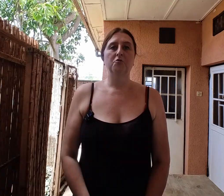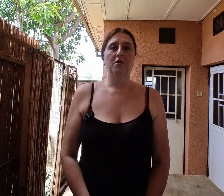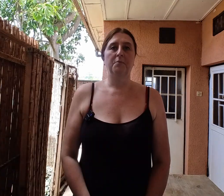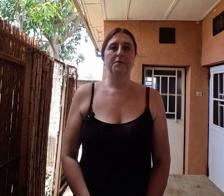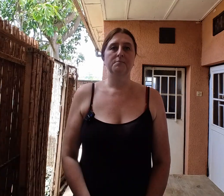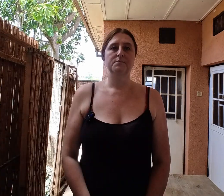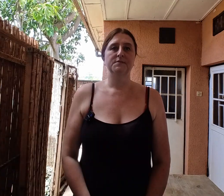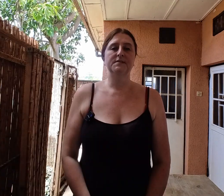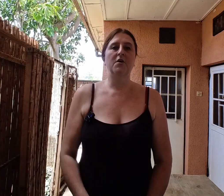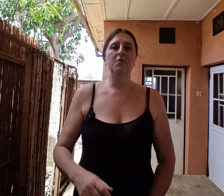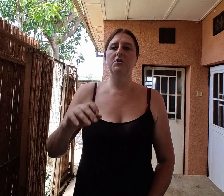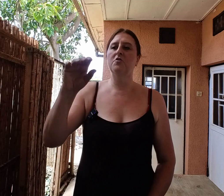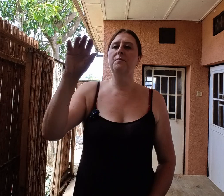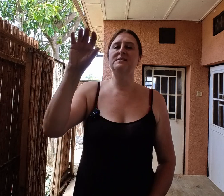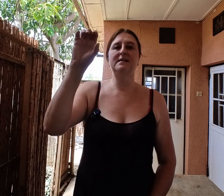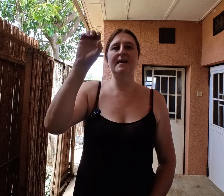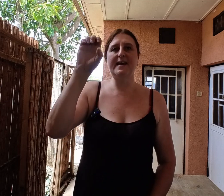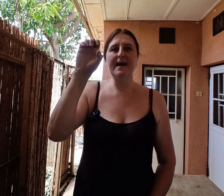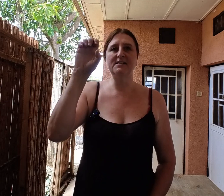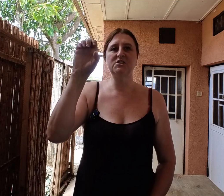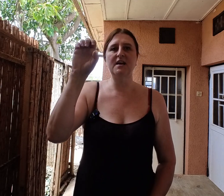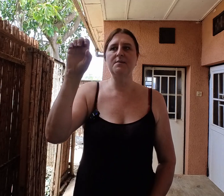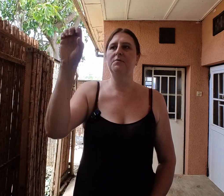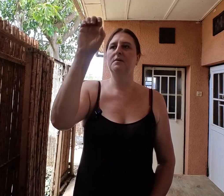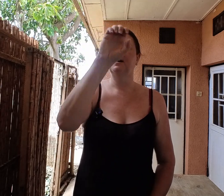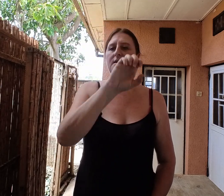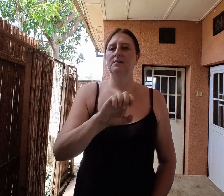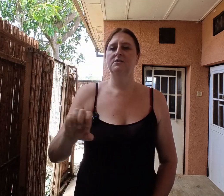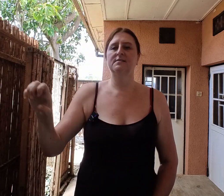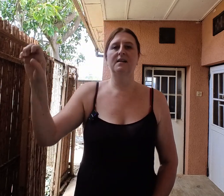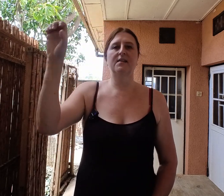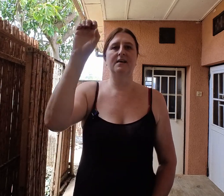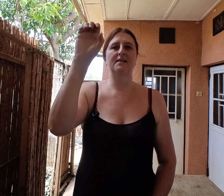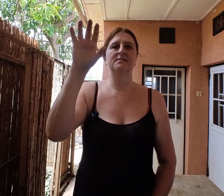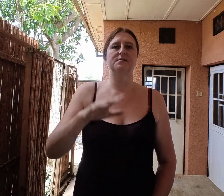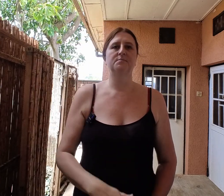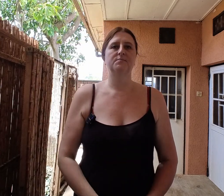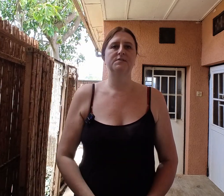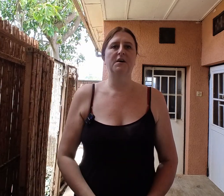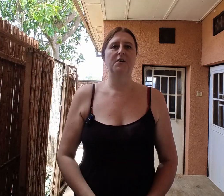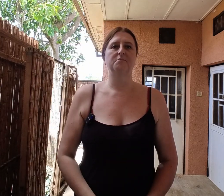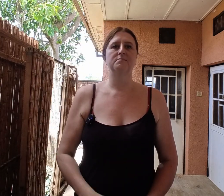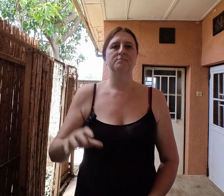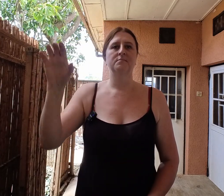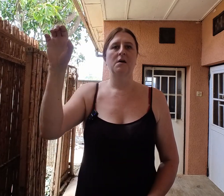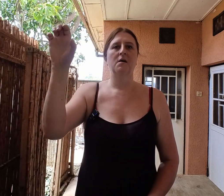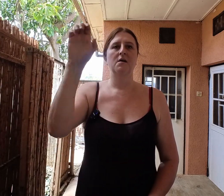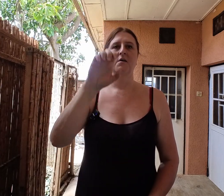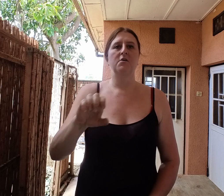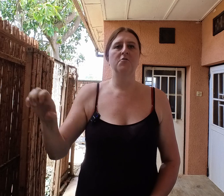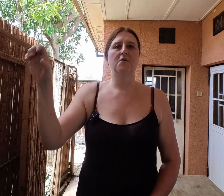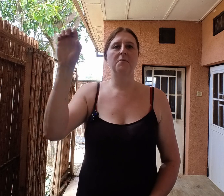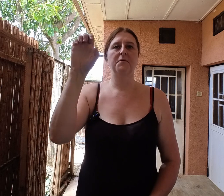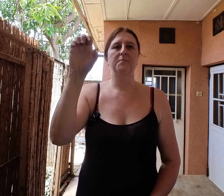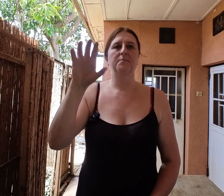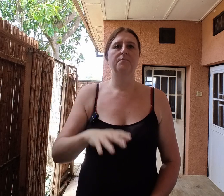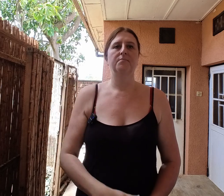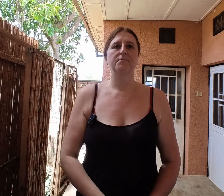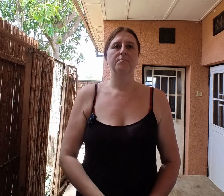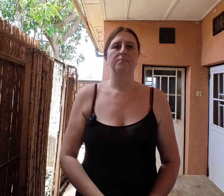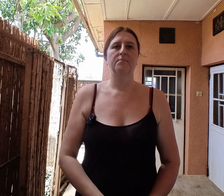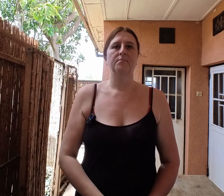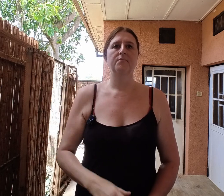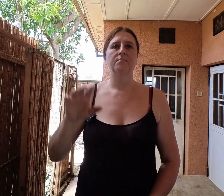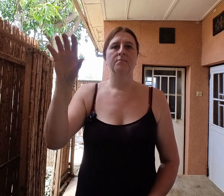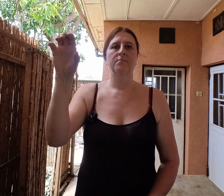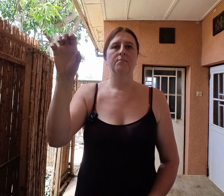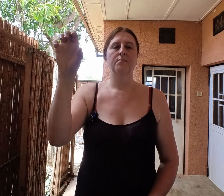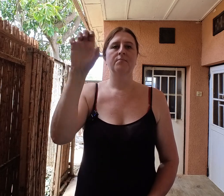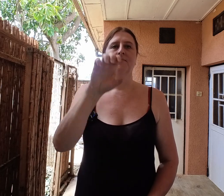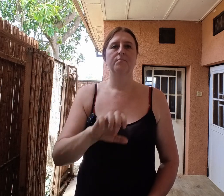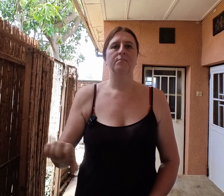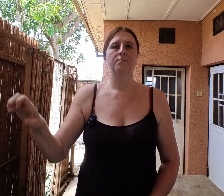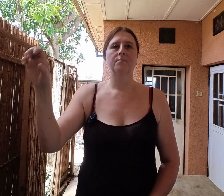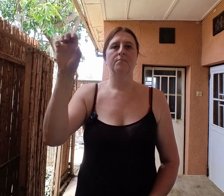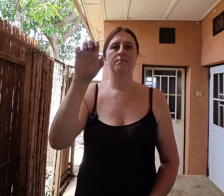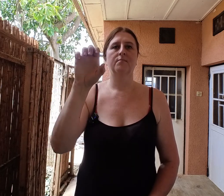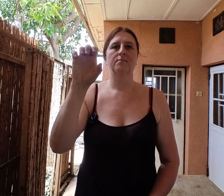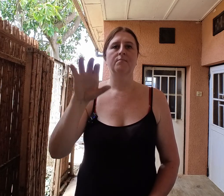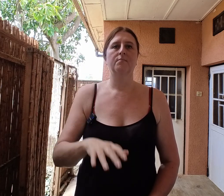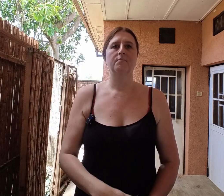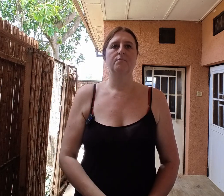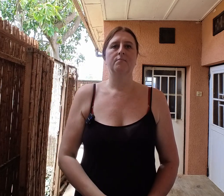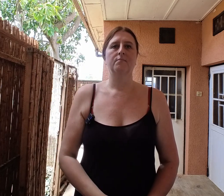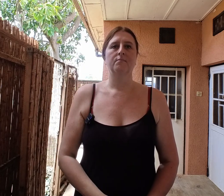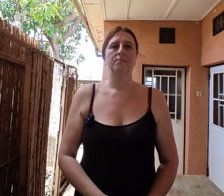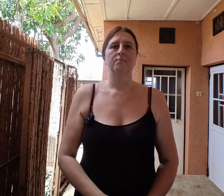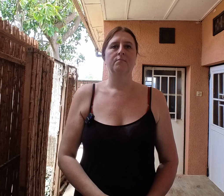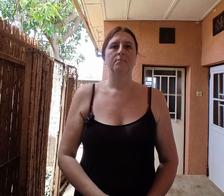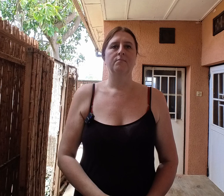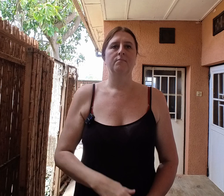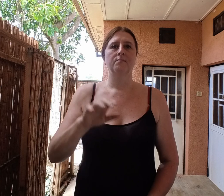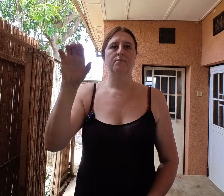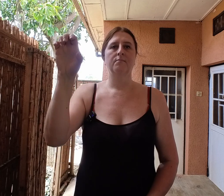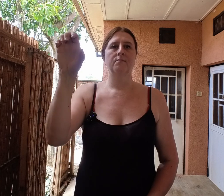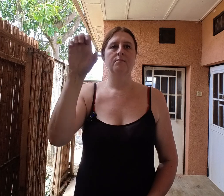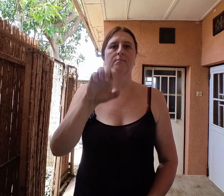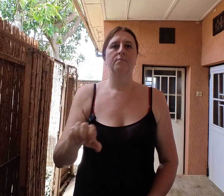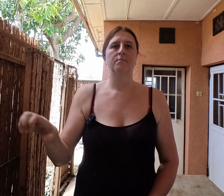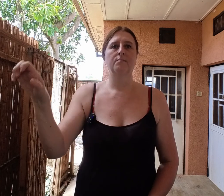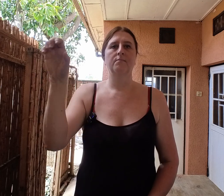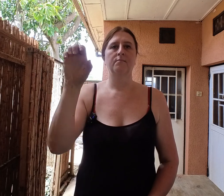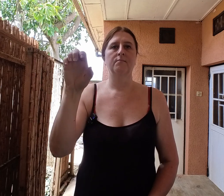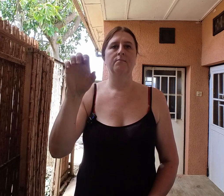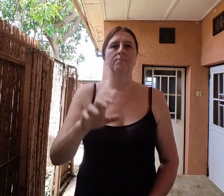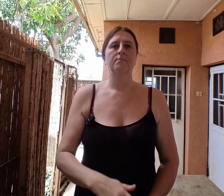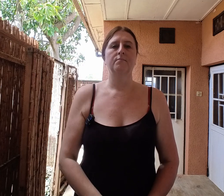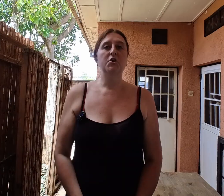Europe. So, Europe is the E handshape, just like this. So... Europe.